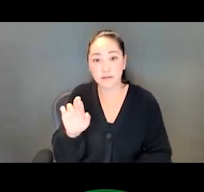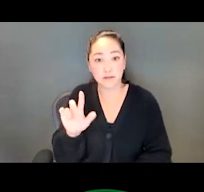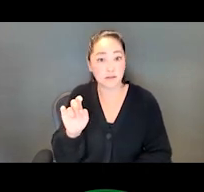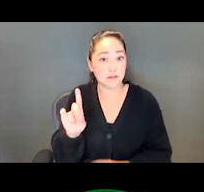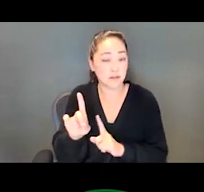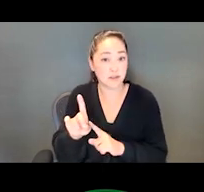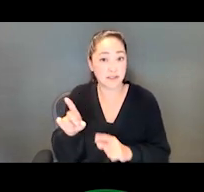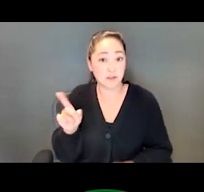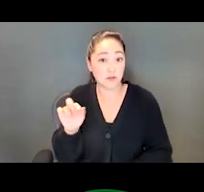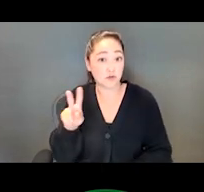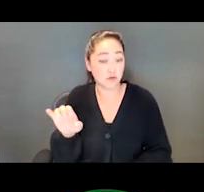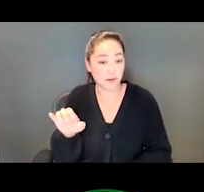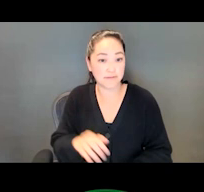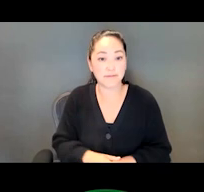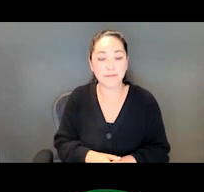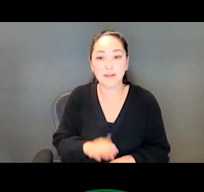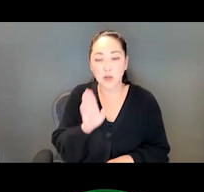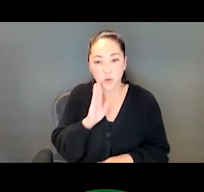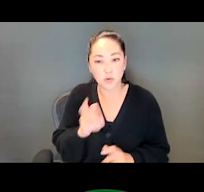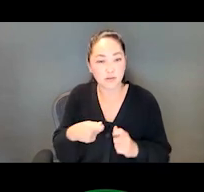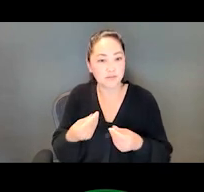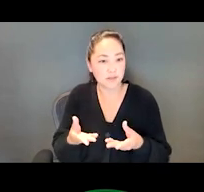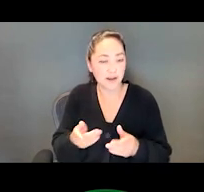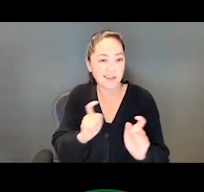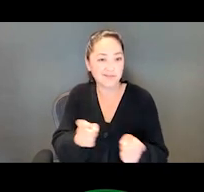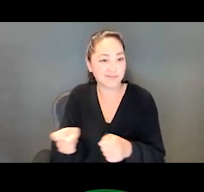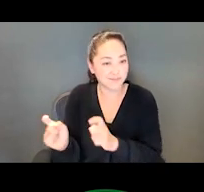For dispense will receive an honorarium to compensate for their time and travel costs